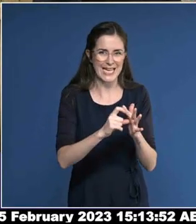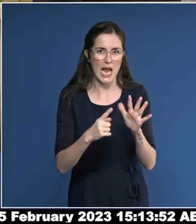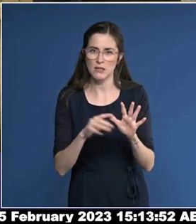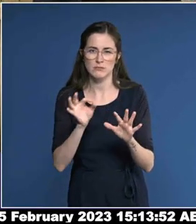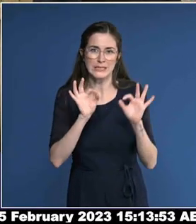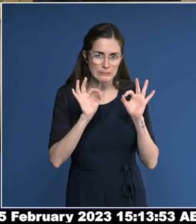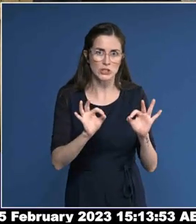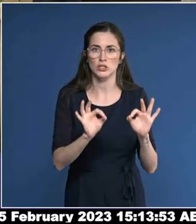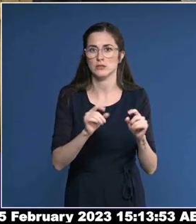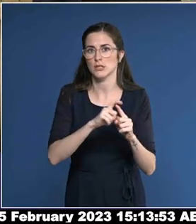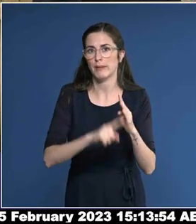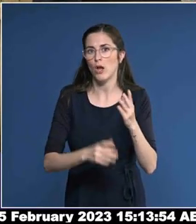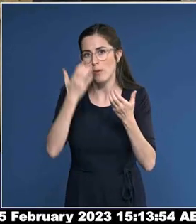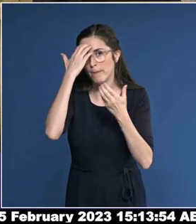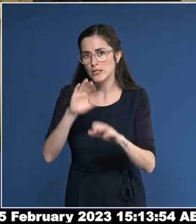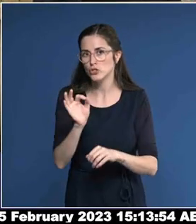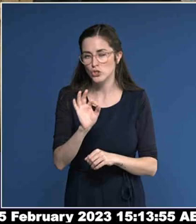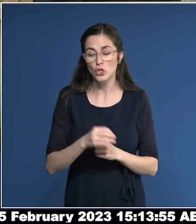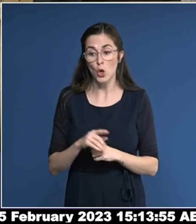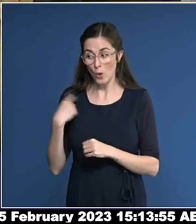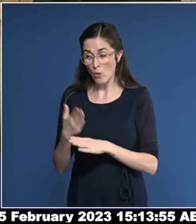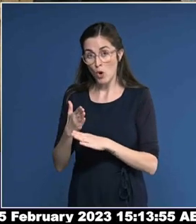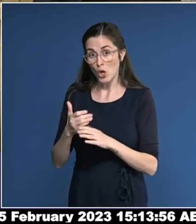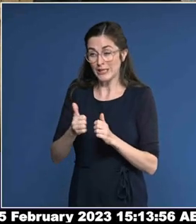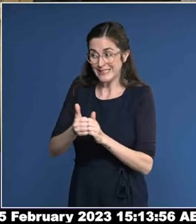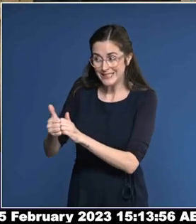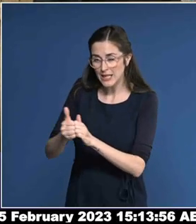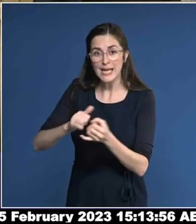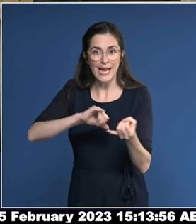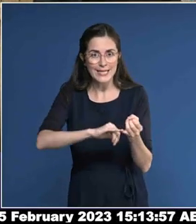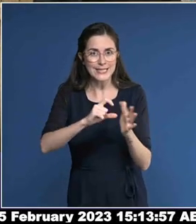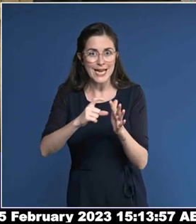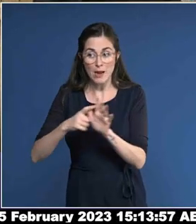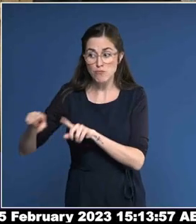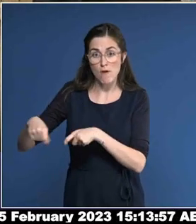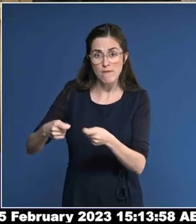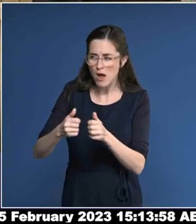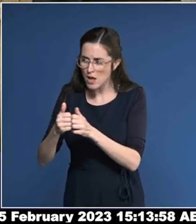But we work together with the SDA provider to look at much smaller accommodation.